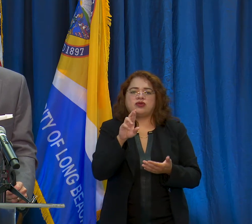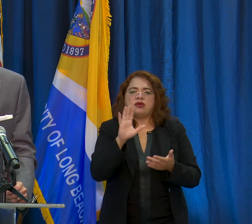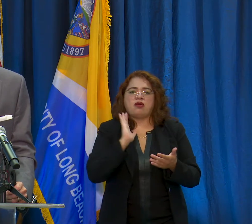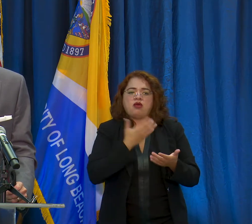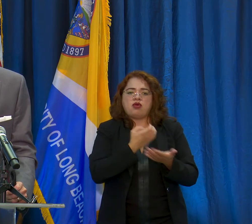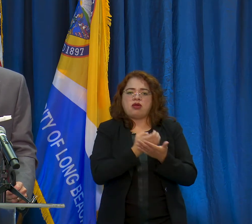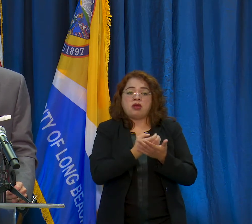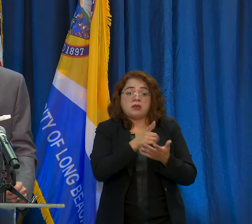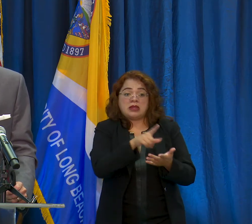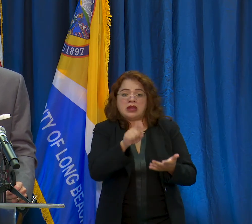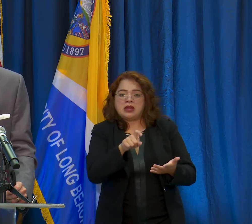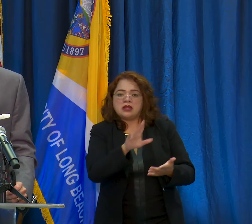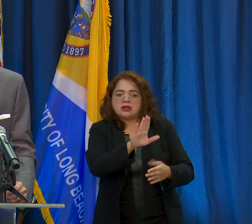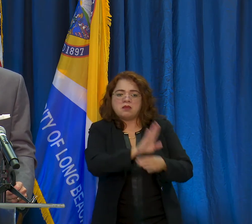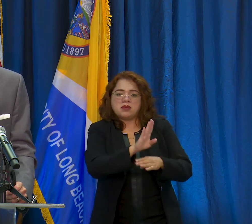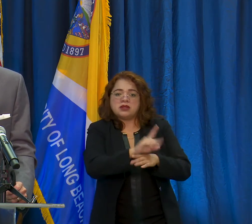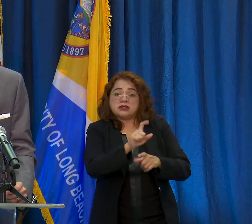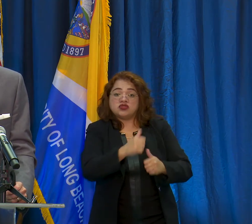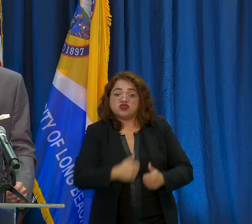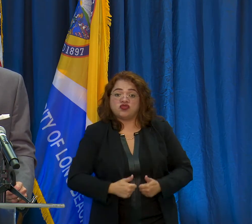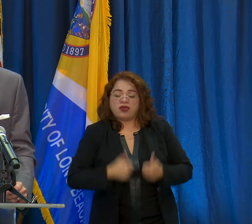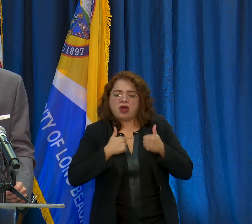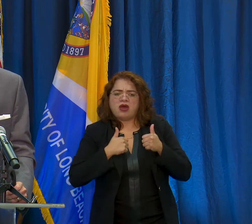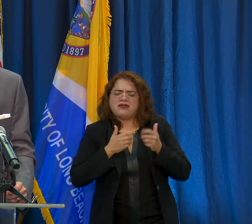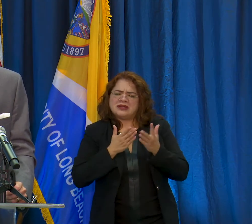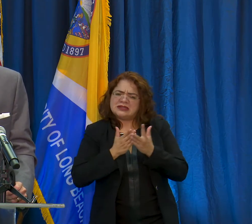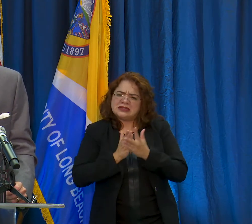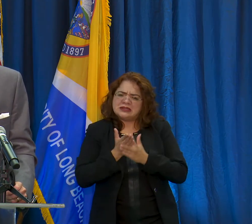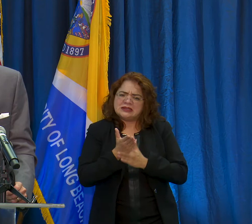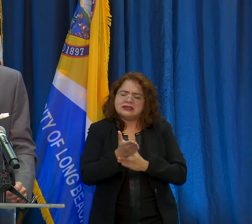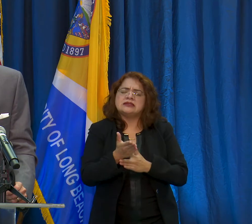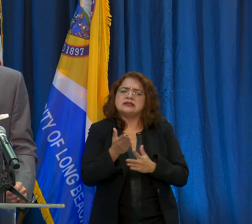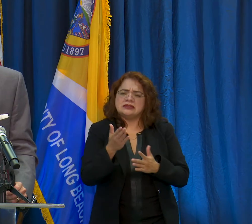to help their businesses survive through this difficult uncertain time